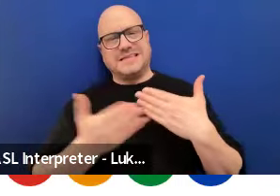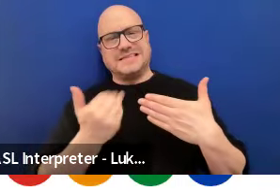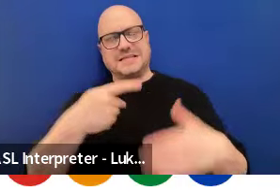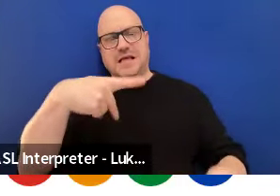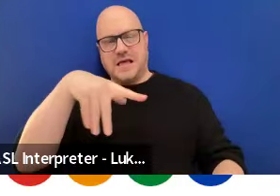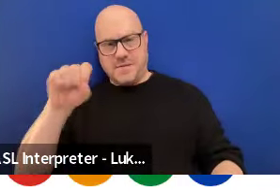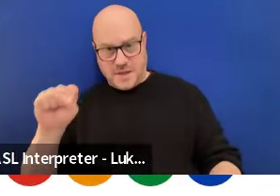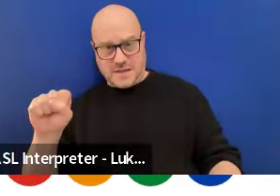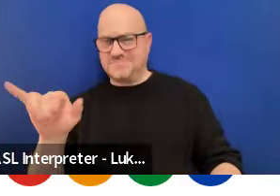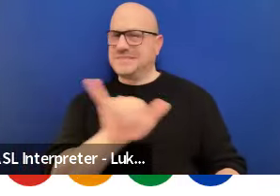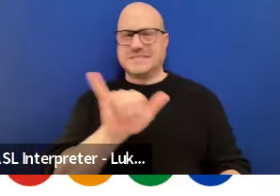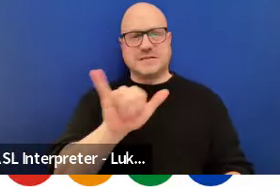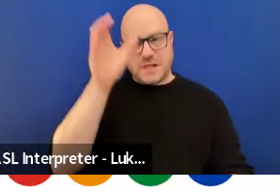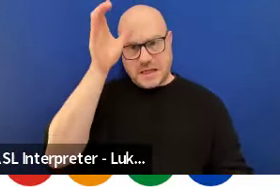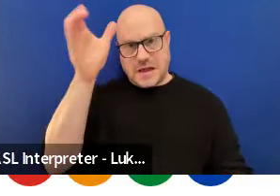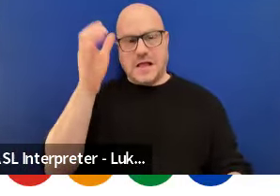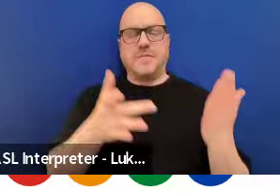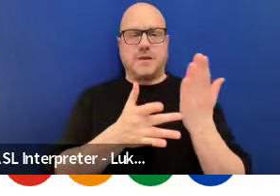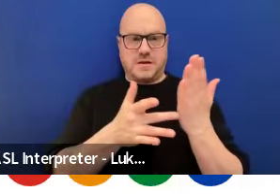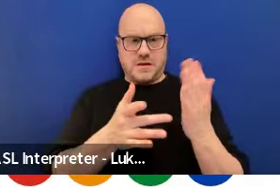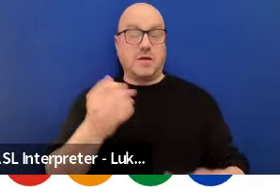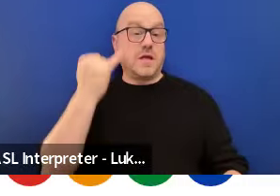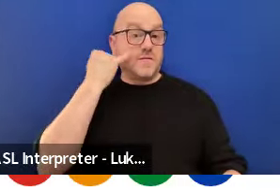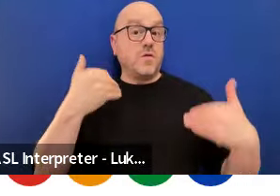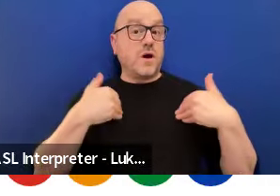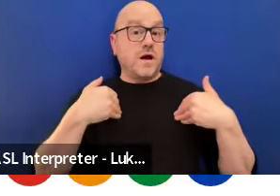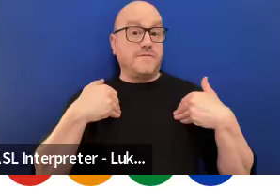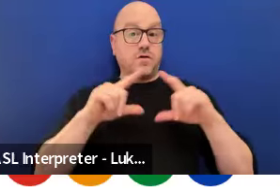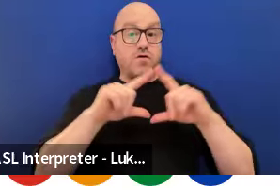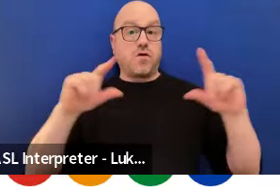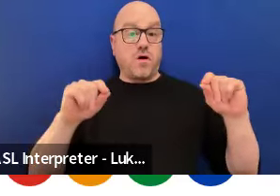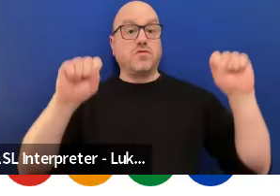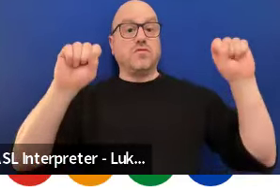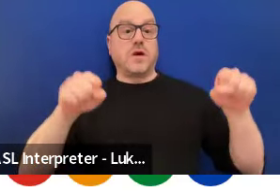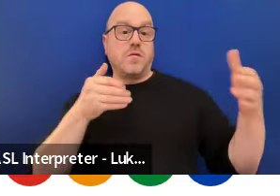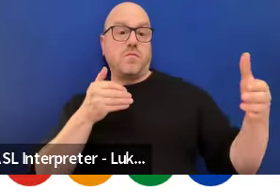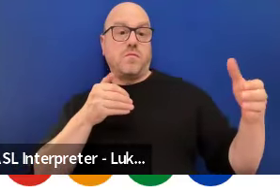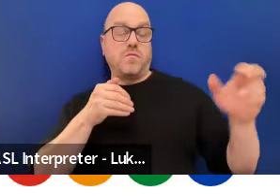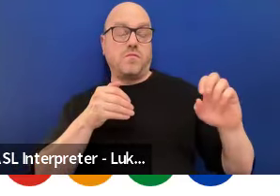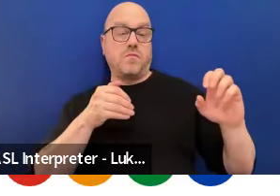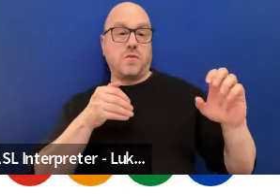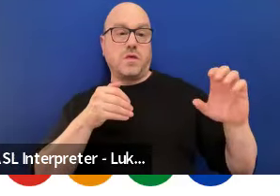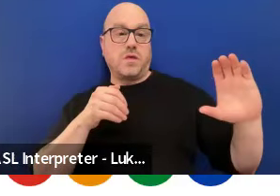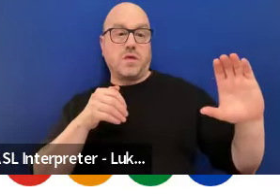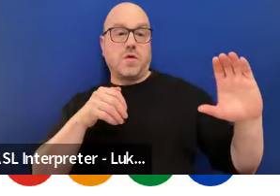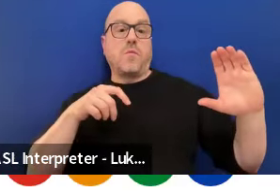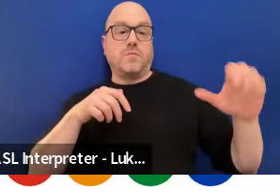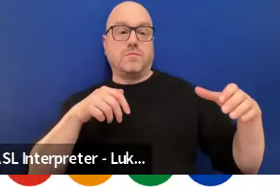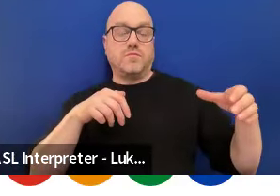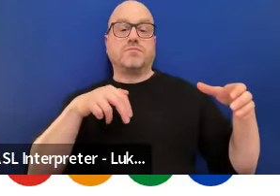VERY MUCH LIKE THE EASY PASS EXPERIENCE FOR DRIVERS ON THE HIGHWAY, FOR THE RIDERS THAT HAVE